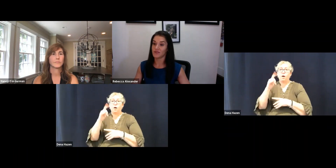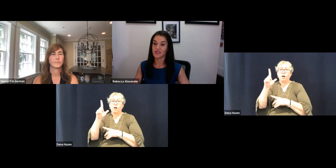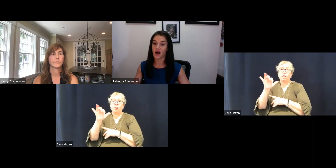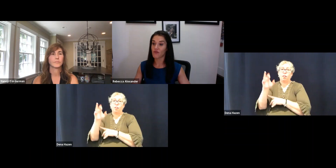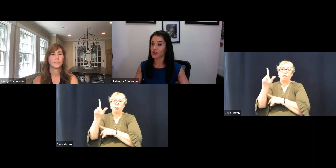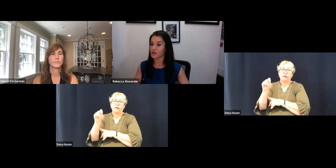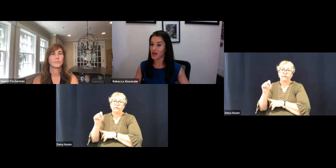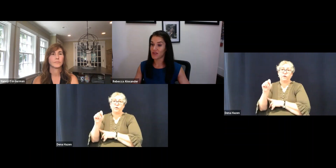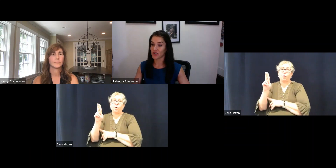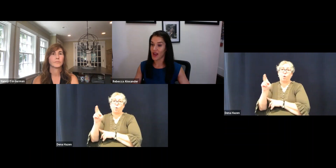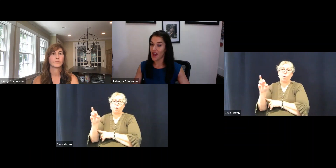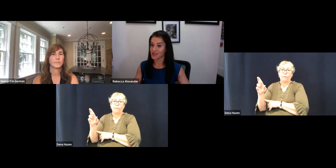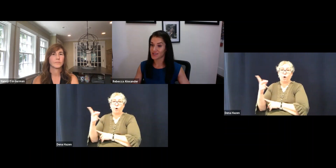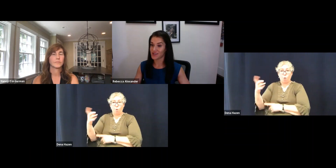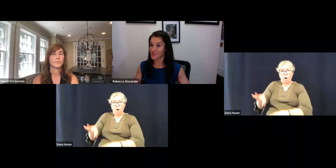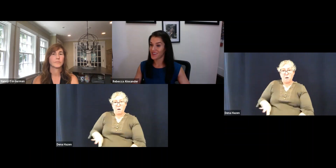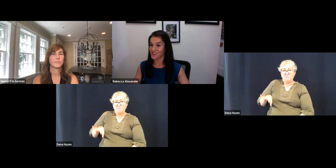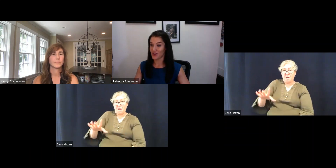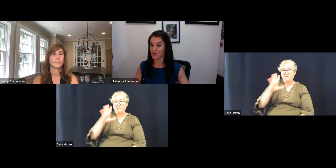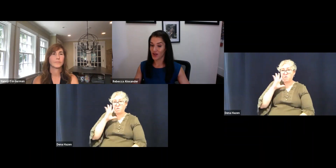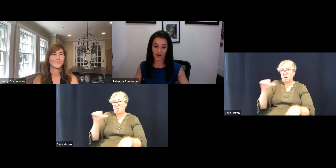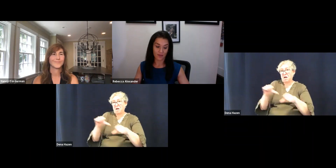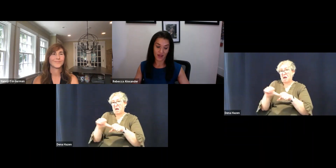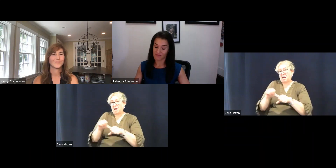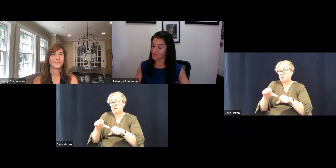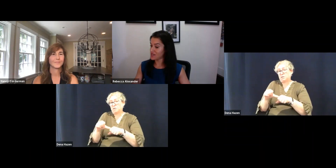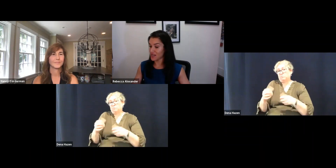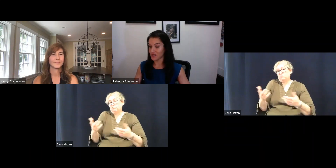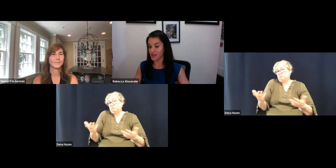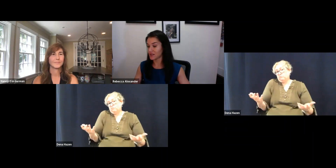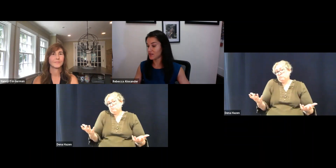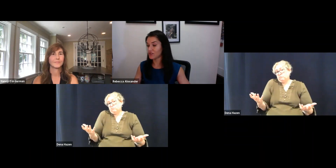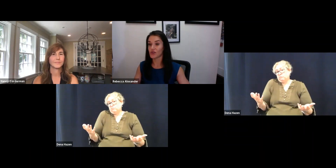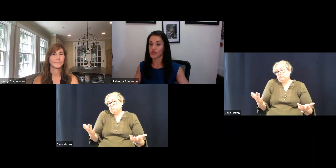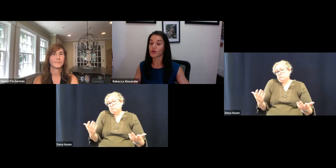If he's offering to pay for gas, then take a Lyft or an Uber.